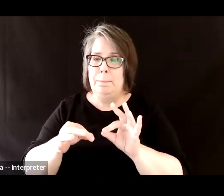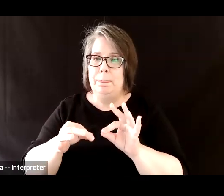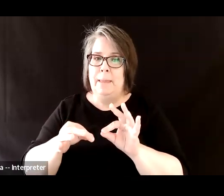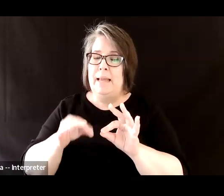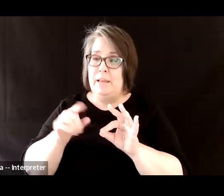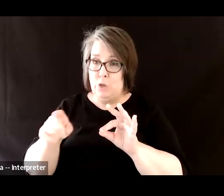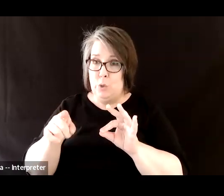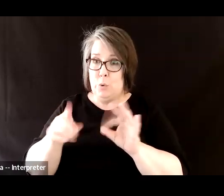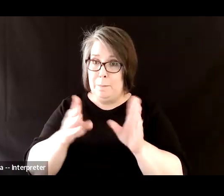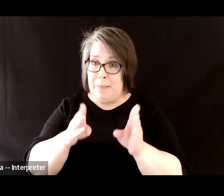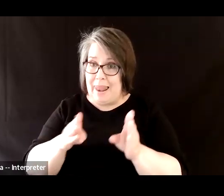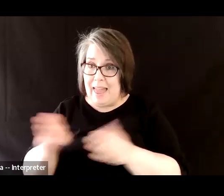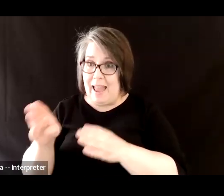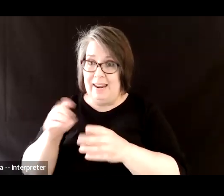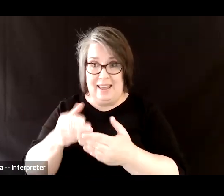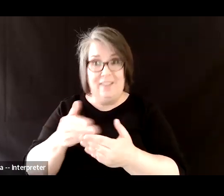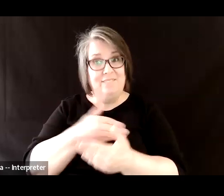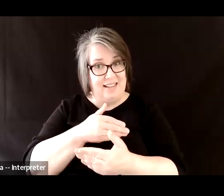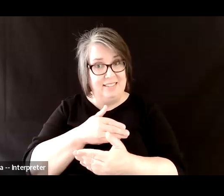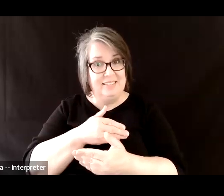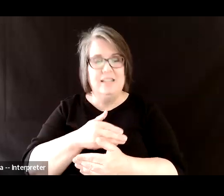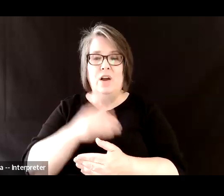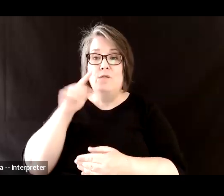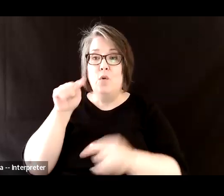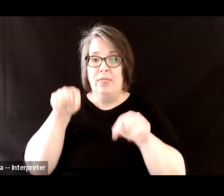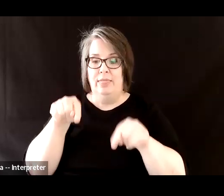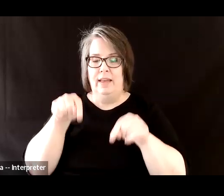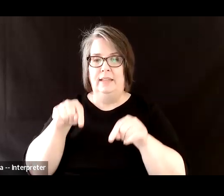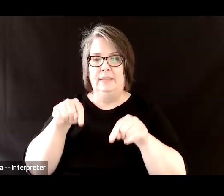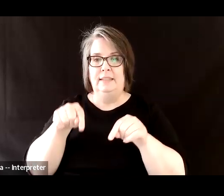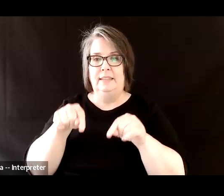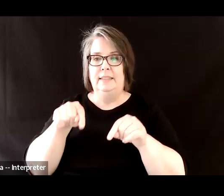plan in advance. So for example, for this webinar